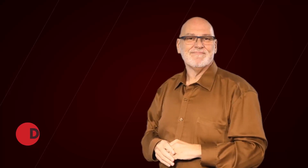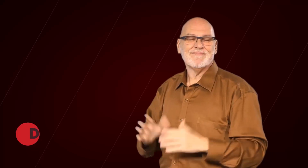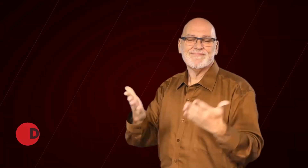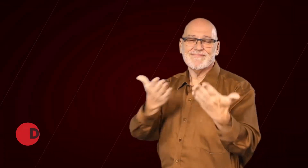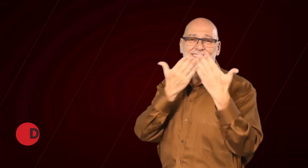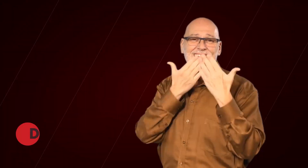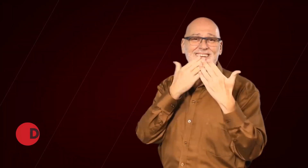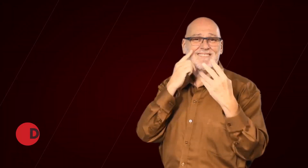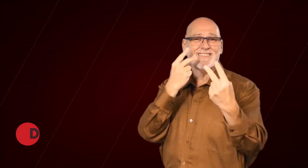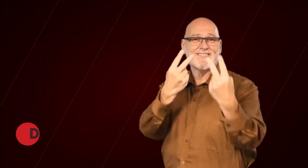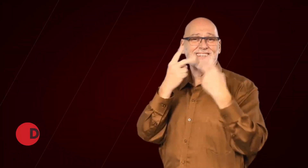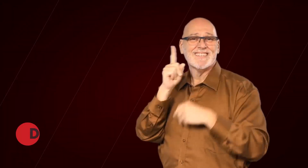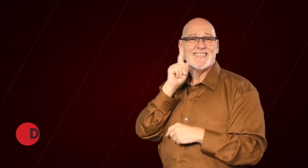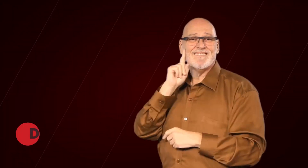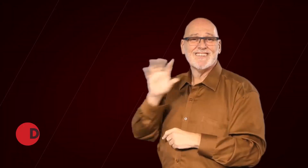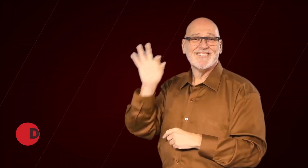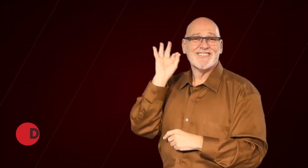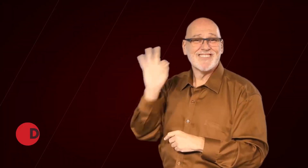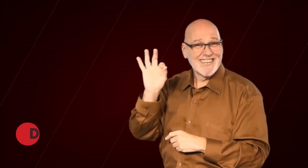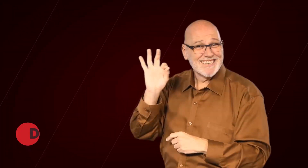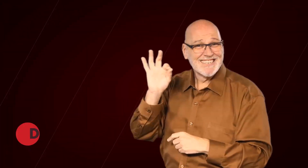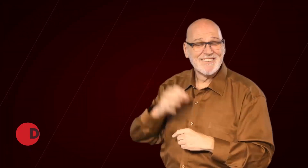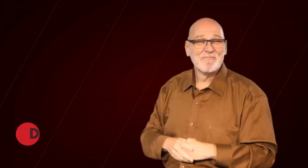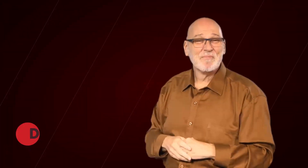Thank you for watching DeafDots.